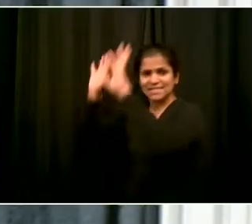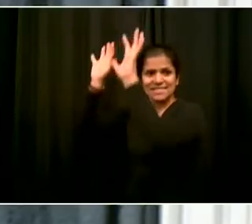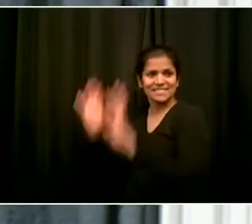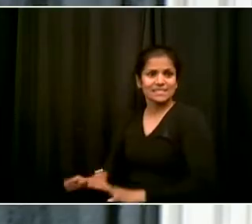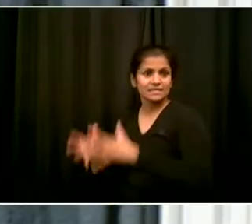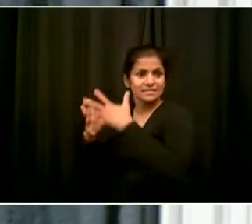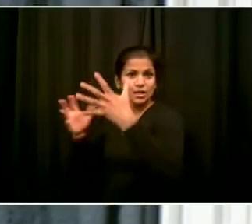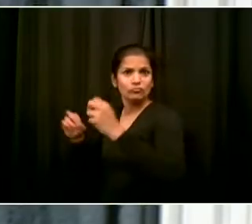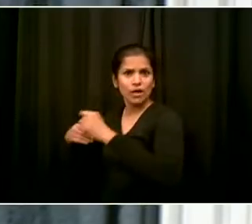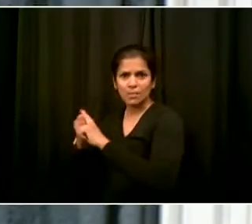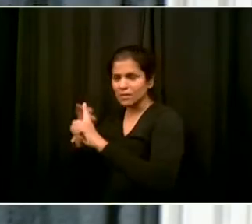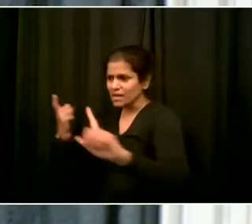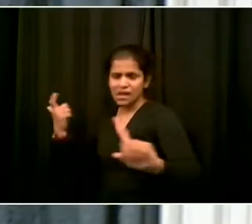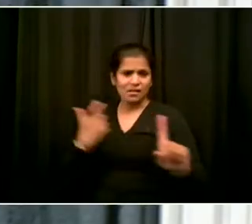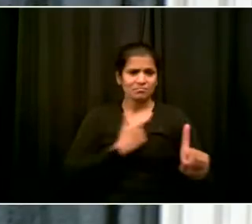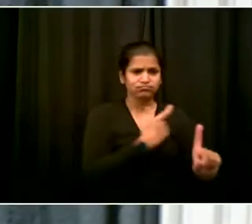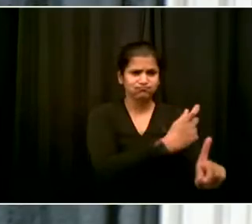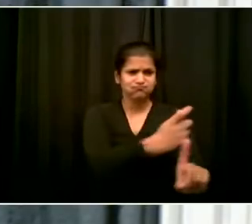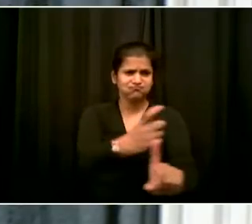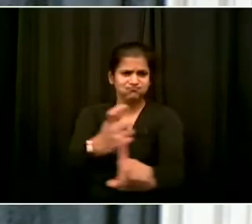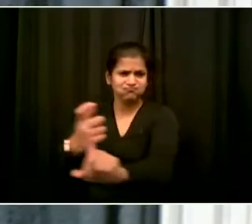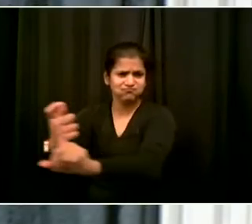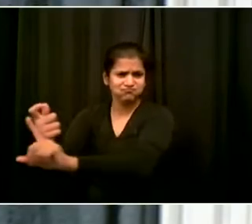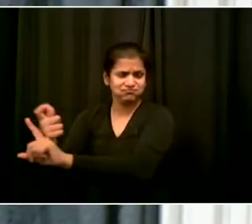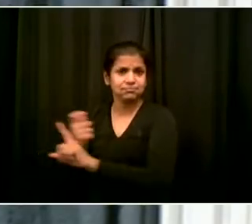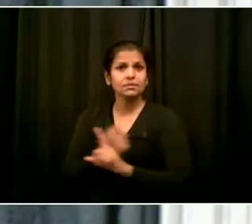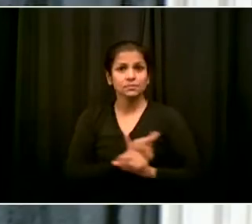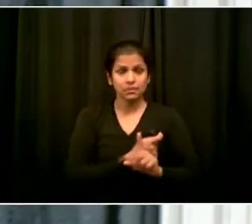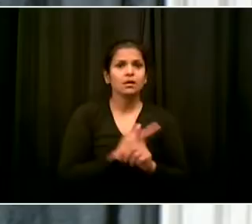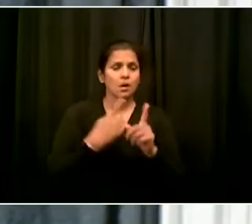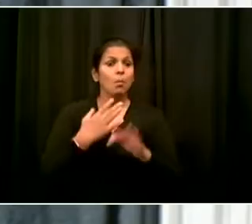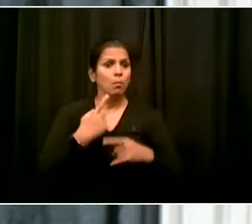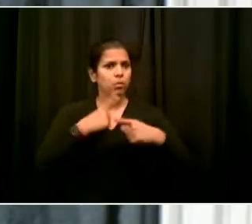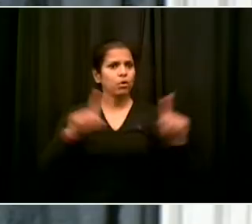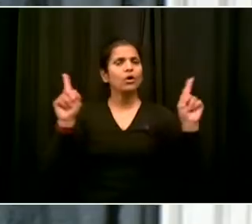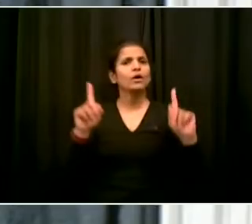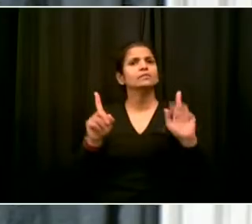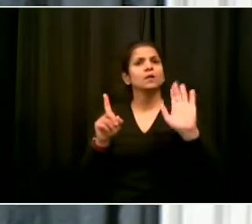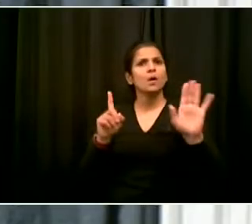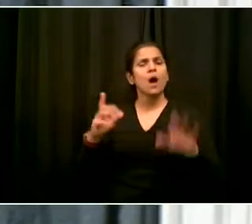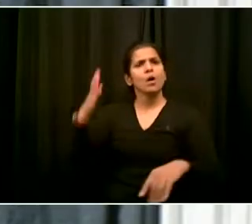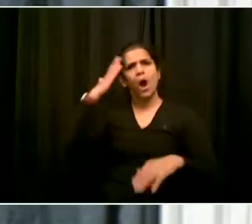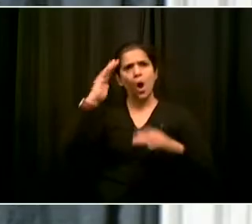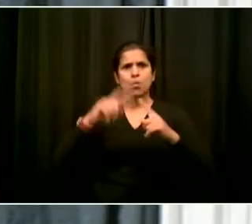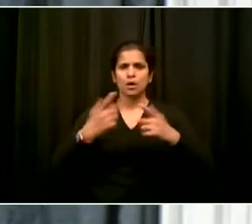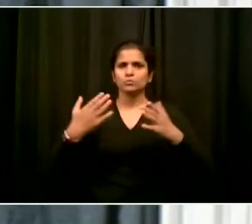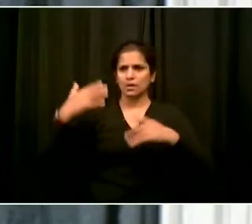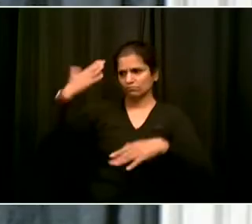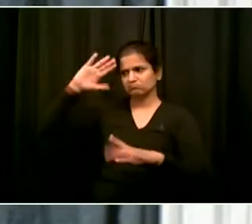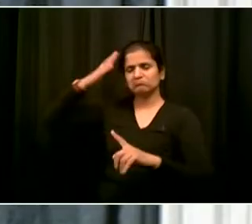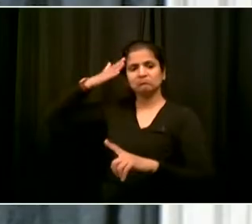OUTBREAK, AT ONE SITE ALMOST 6,000 PEOPLE WERE VACCINATED IN JUST TWO DAYS.